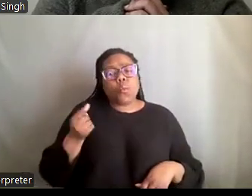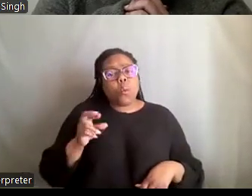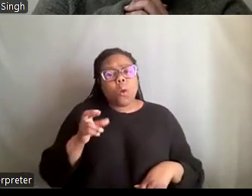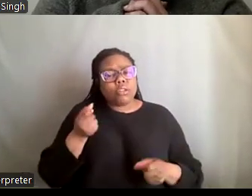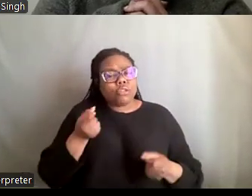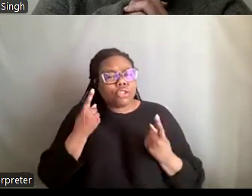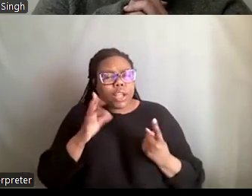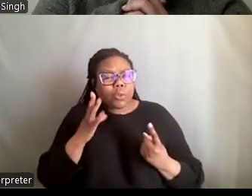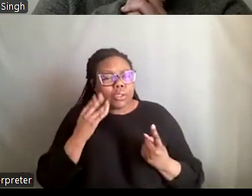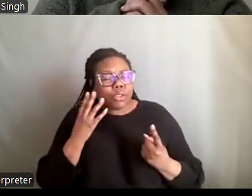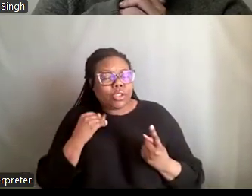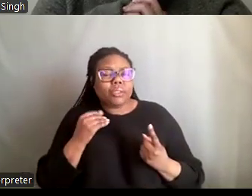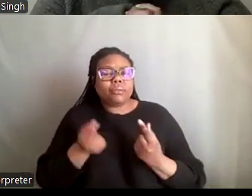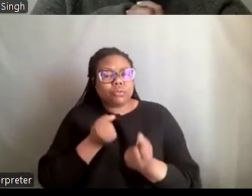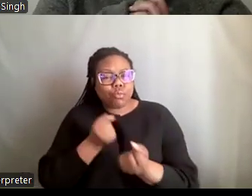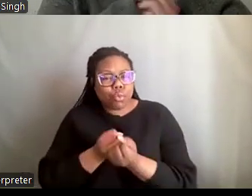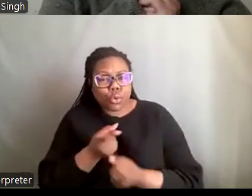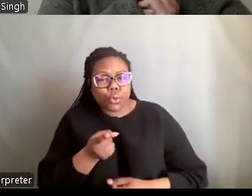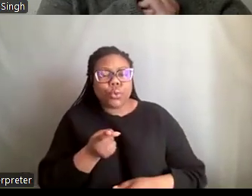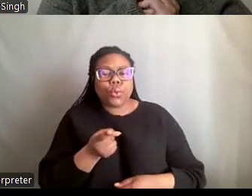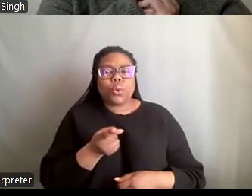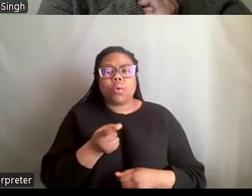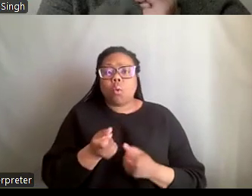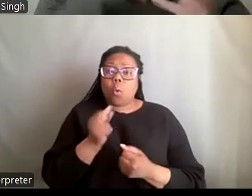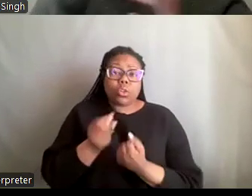minded individuals who understand what you're going